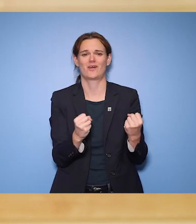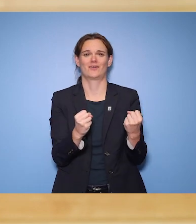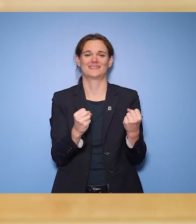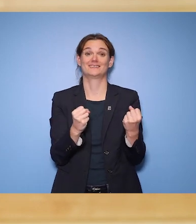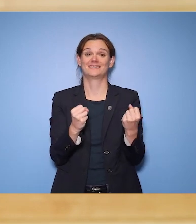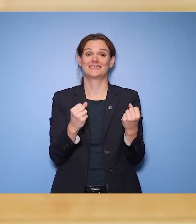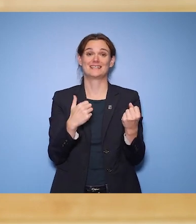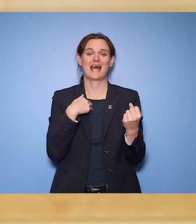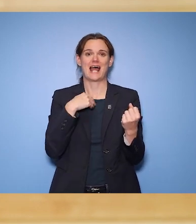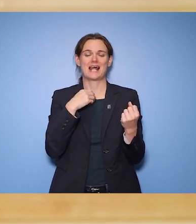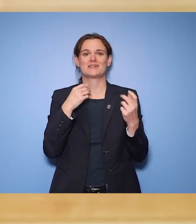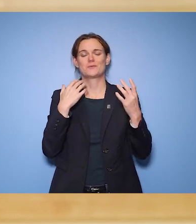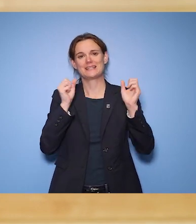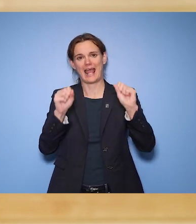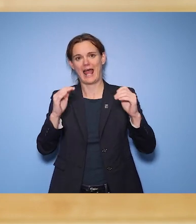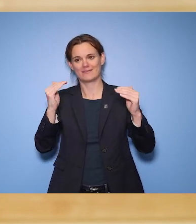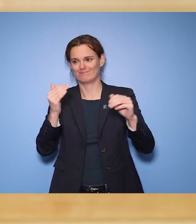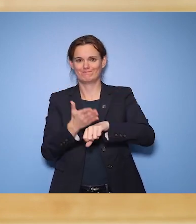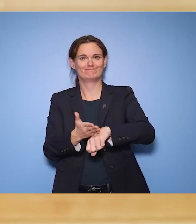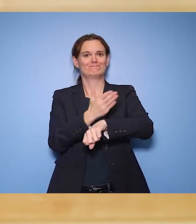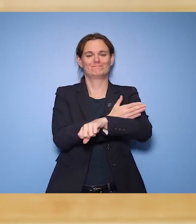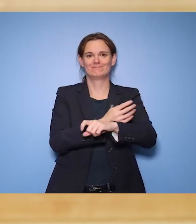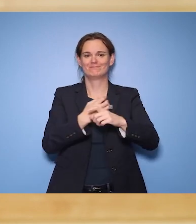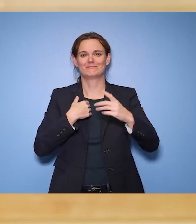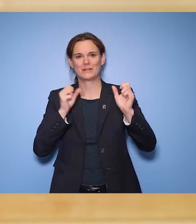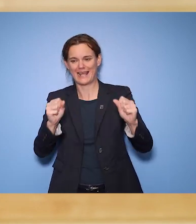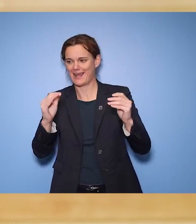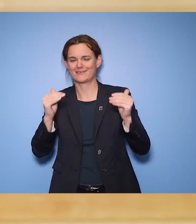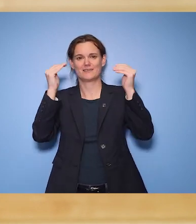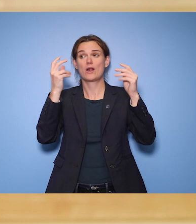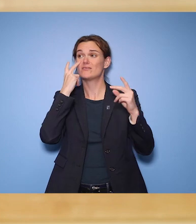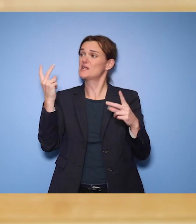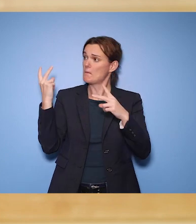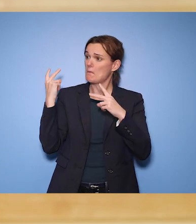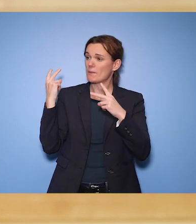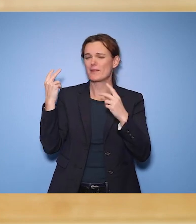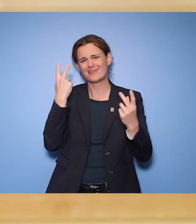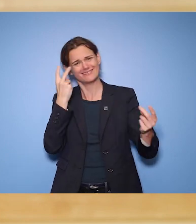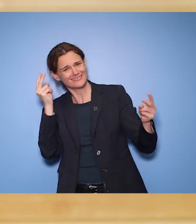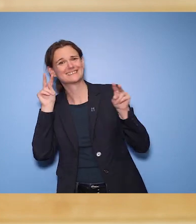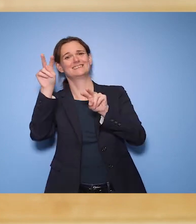aim higher. While looking back is very very important but so is thinking forward about